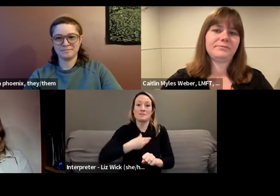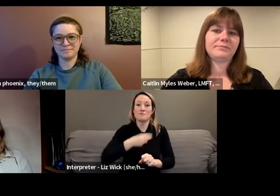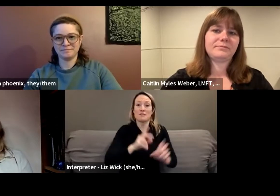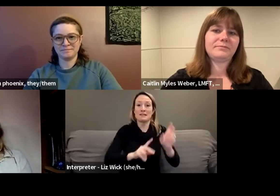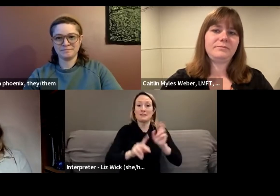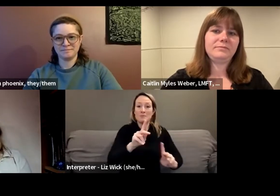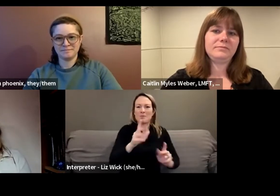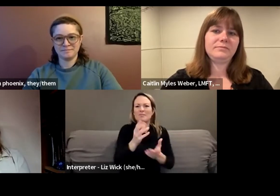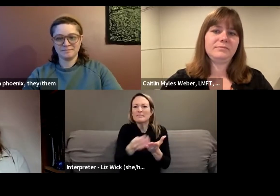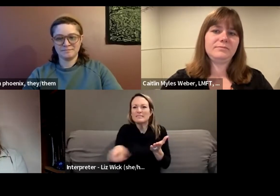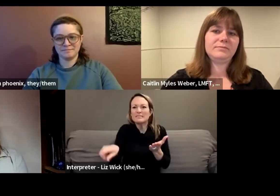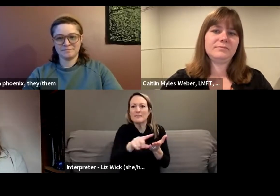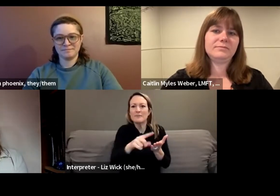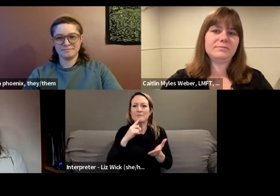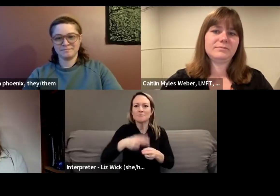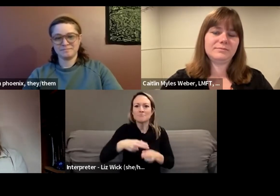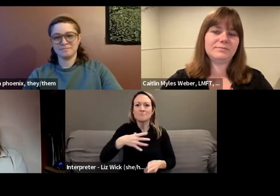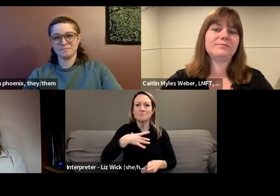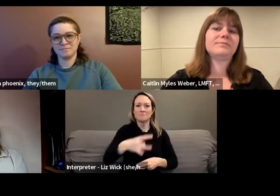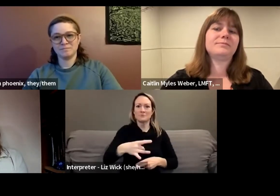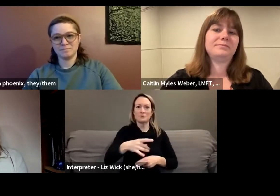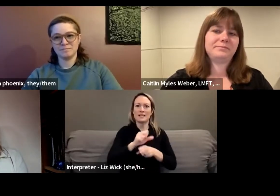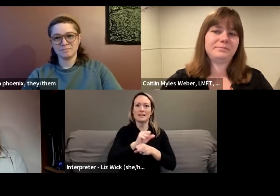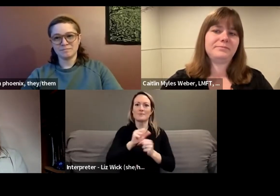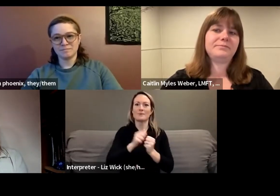that you really like working with trans folks, What do you like most?